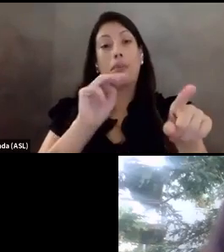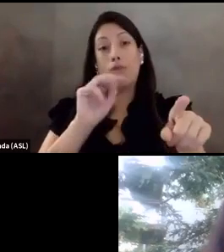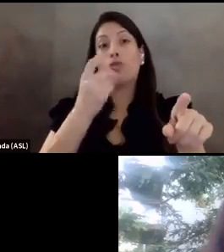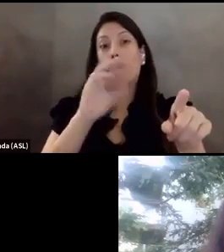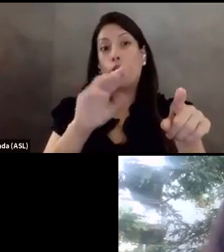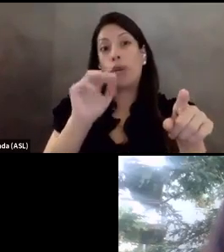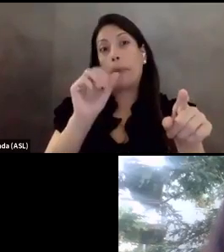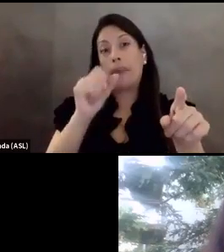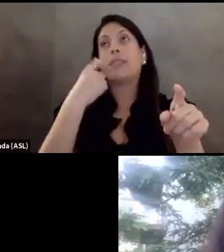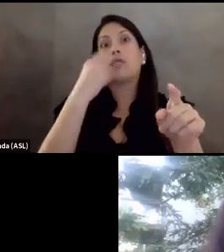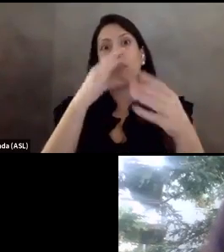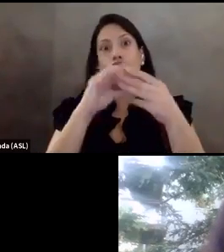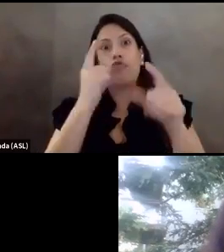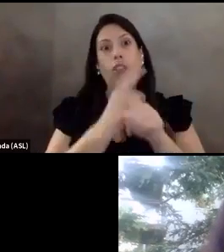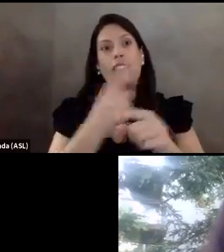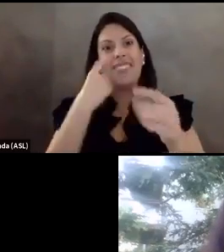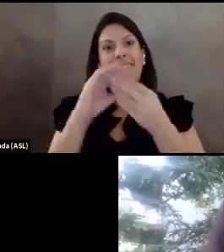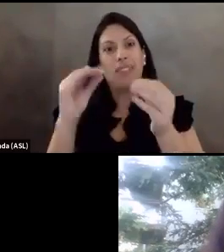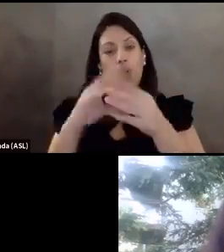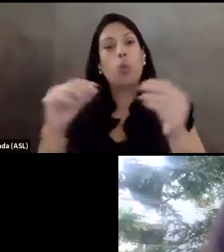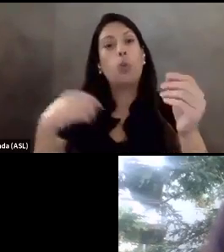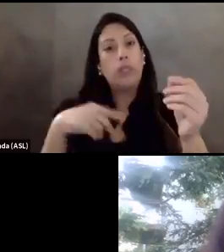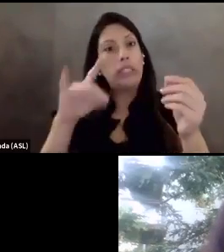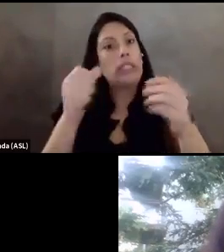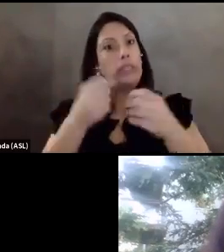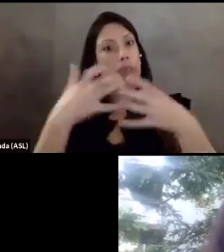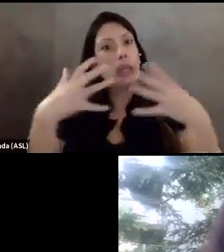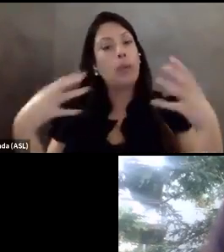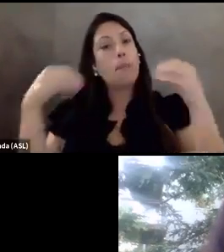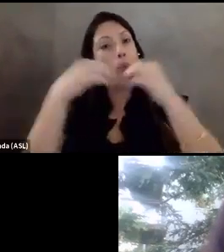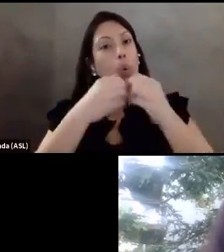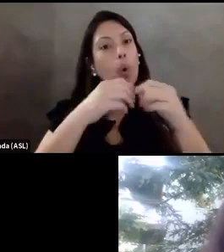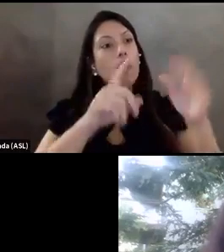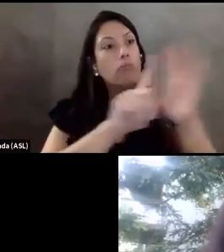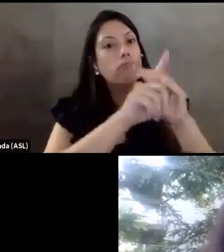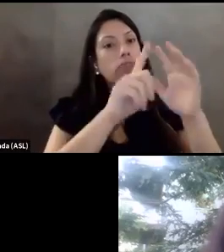our pop up testing and to get an appointment for one of those sites, just